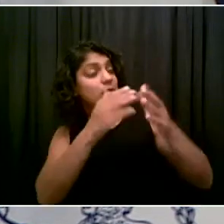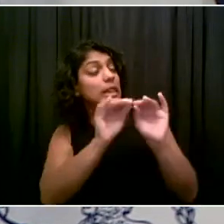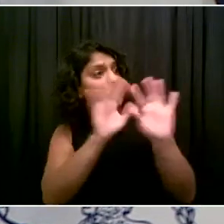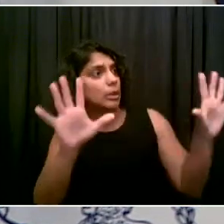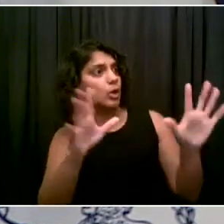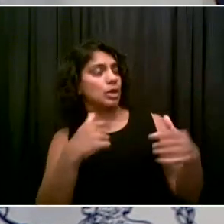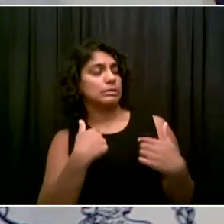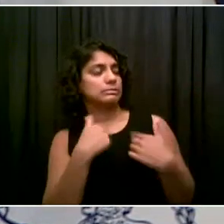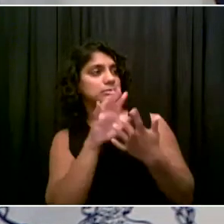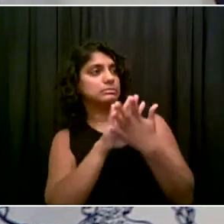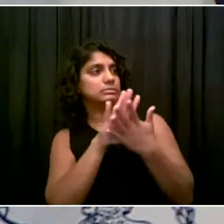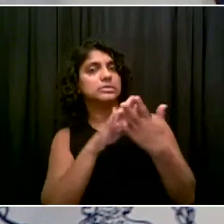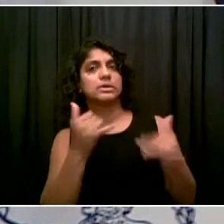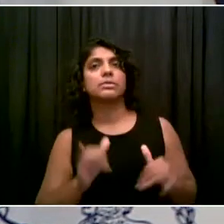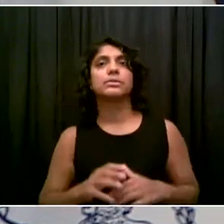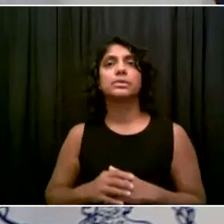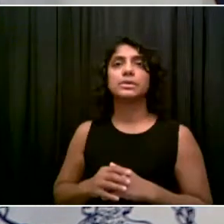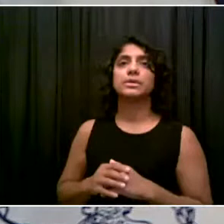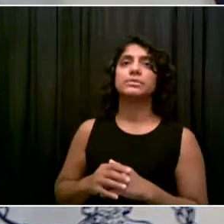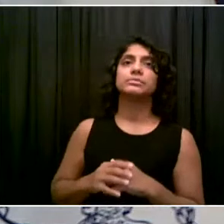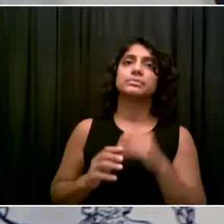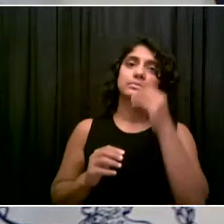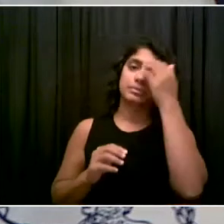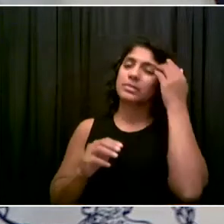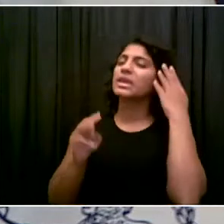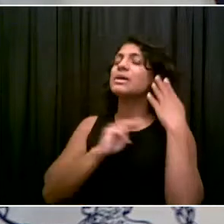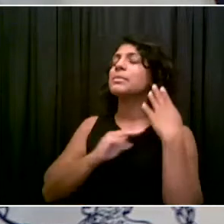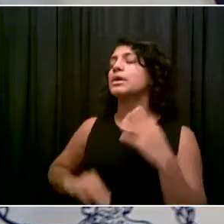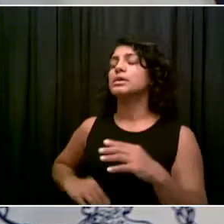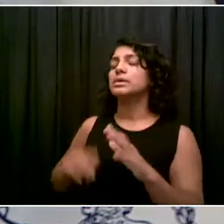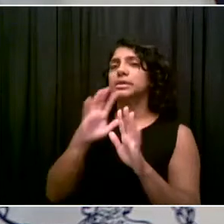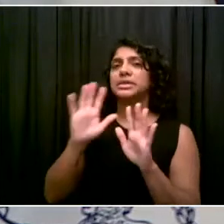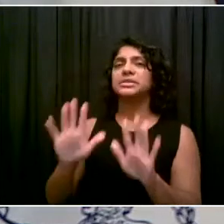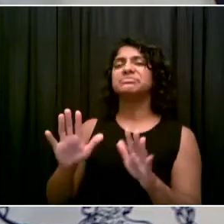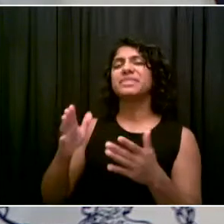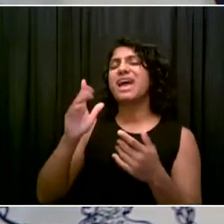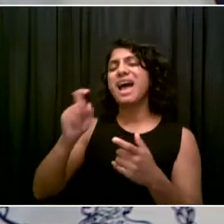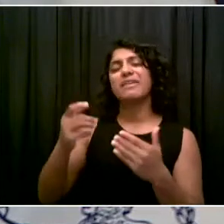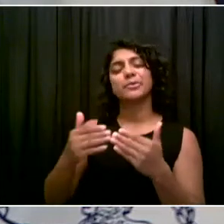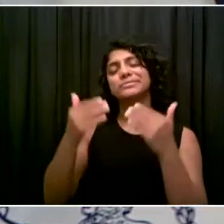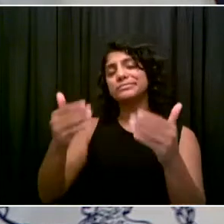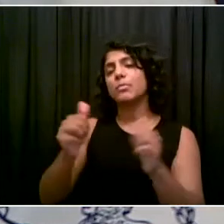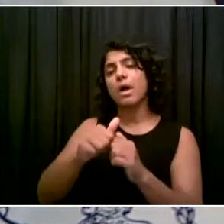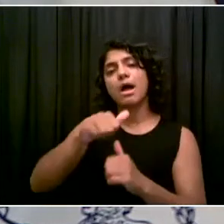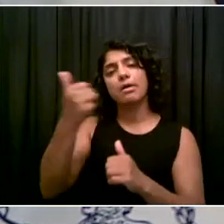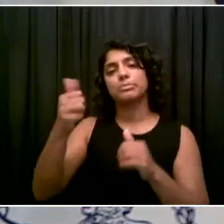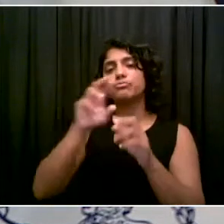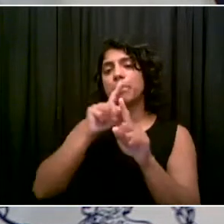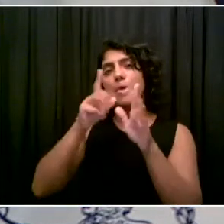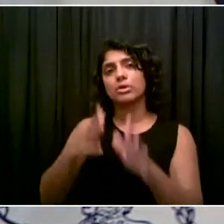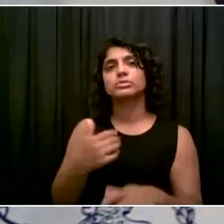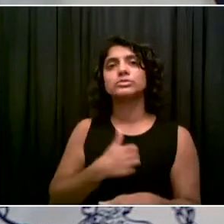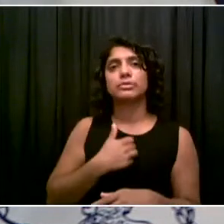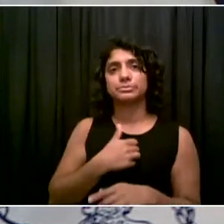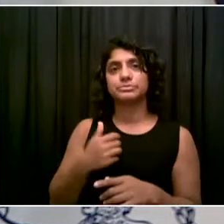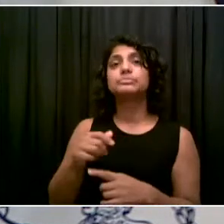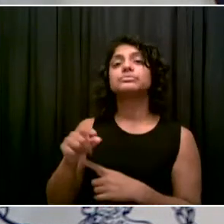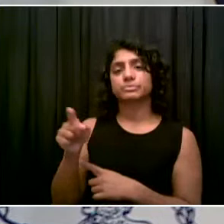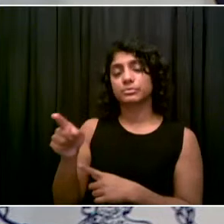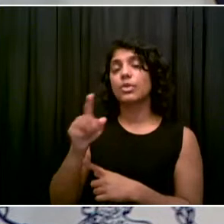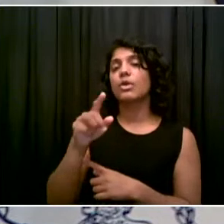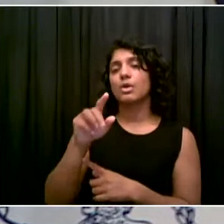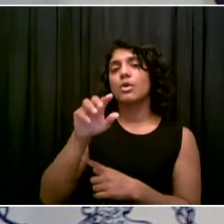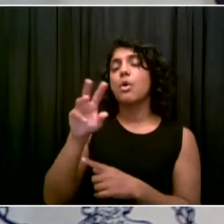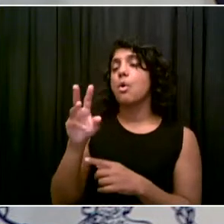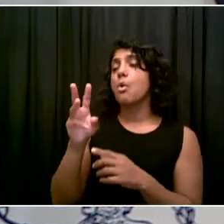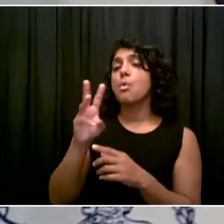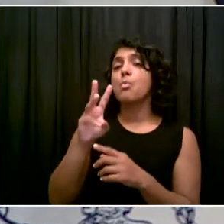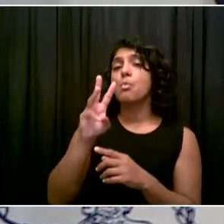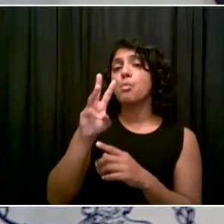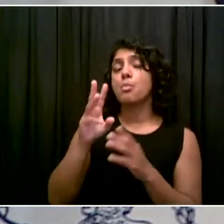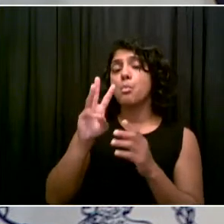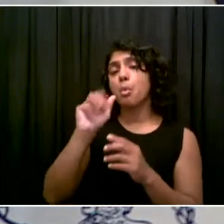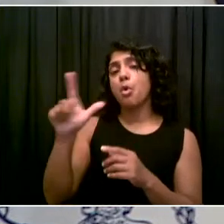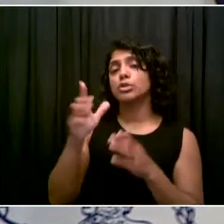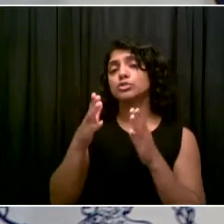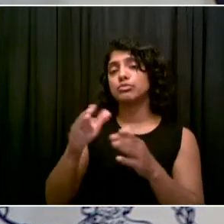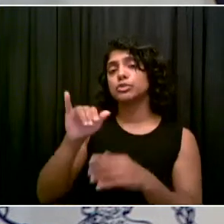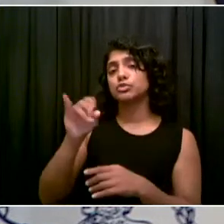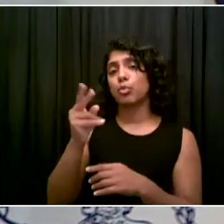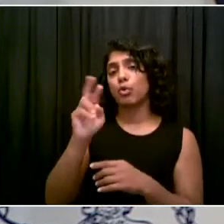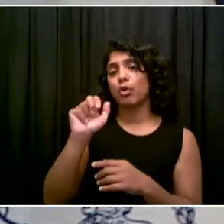OUR NEXT